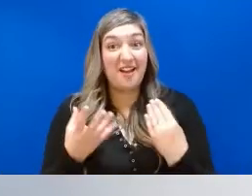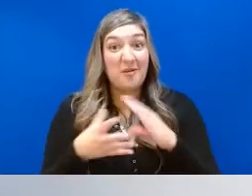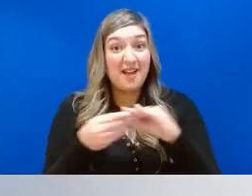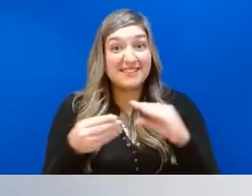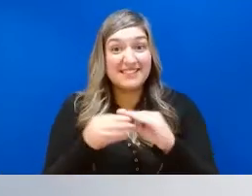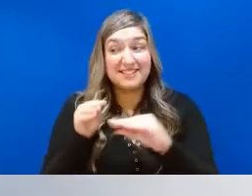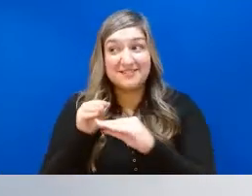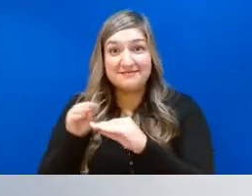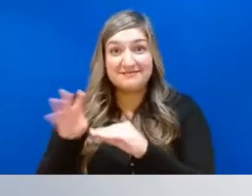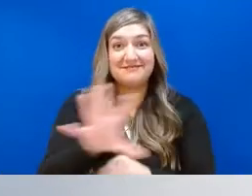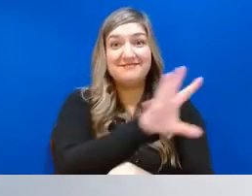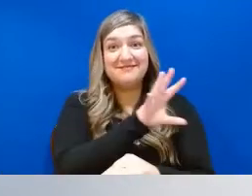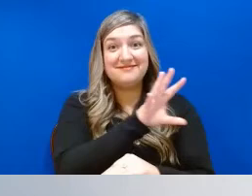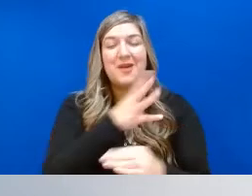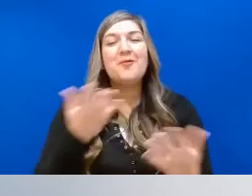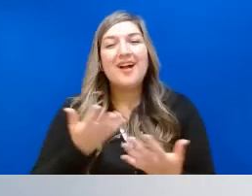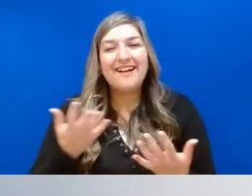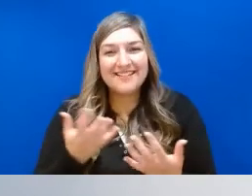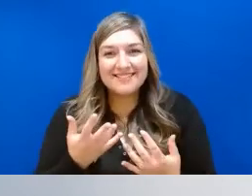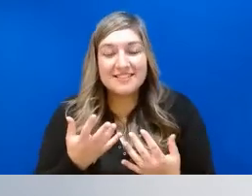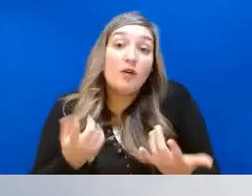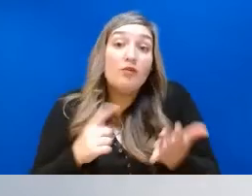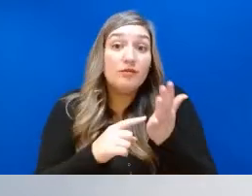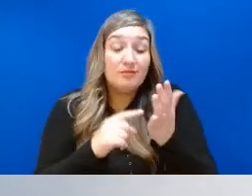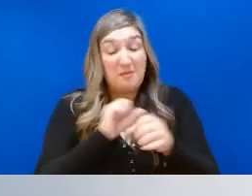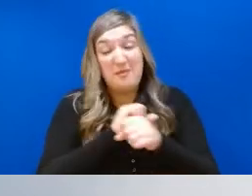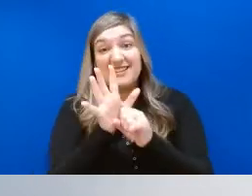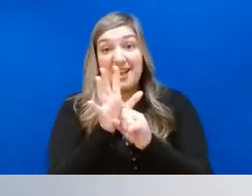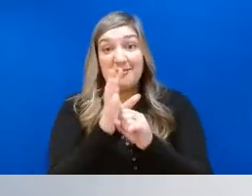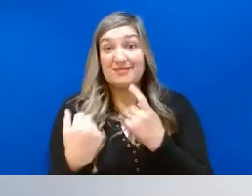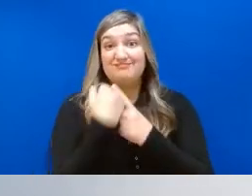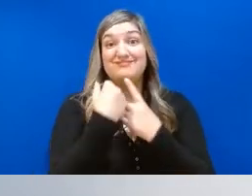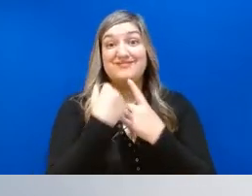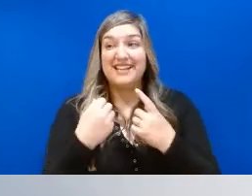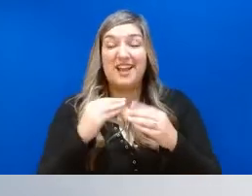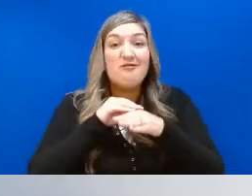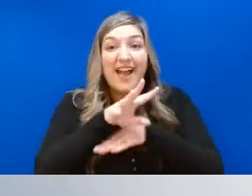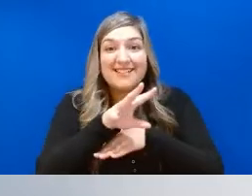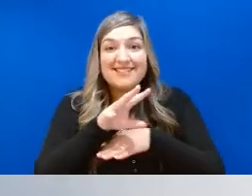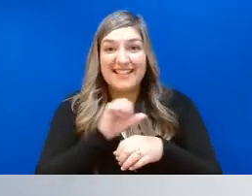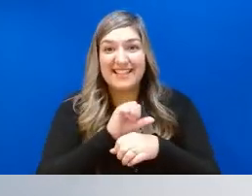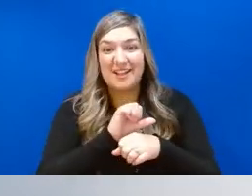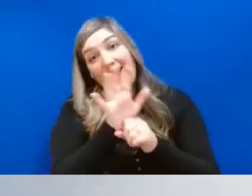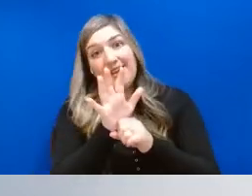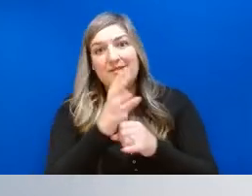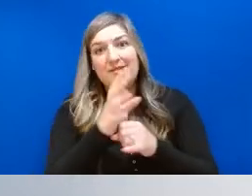Because during the pandemic, things changed drastically. As Donna mentioned earlier, things like mask requirements, formal and informal